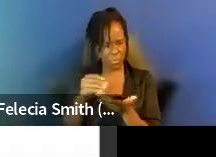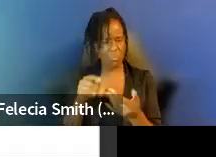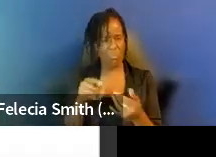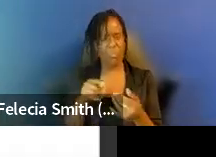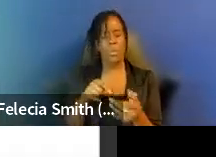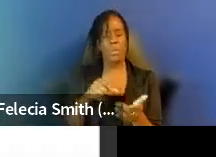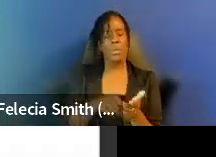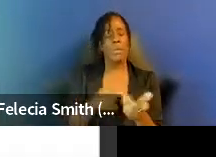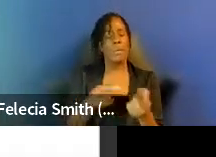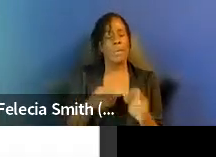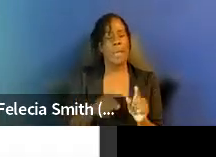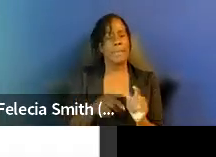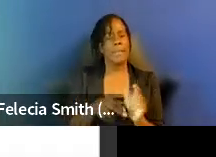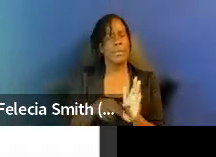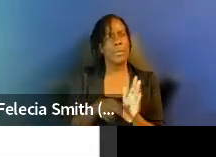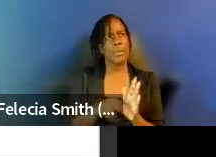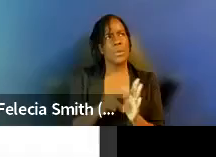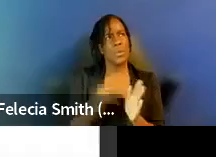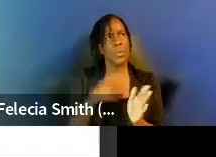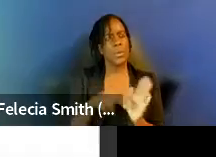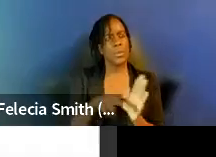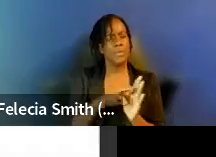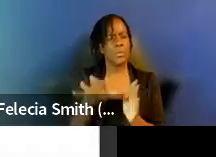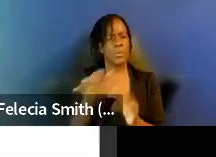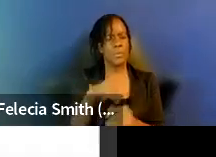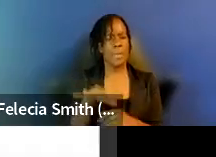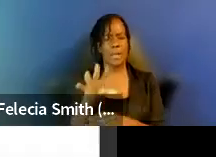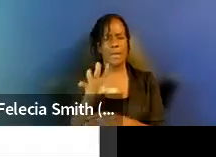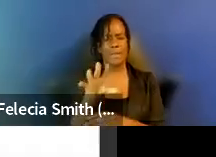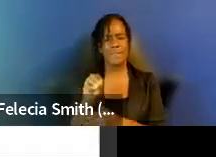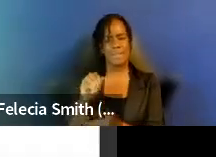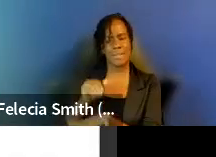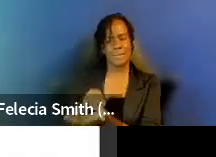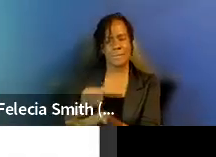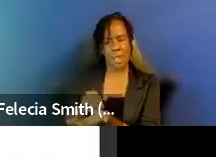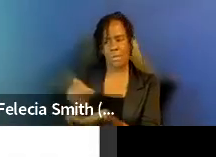I didn't know how to communicate that to my family. Their idea of spicy might be different from what I am being